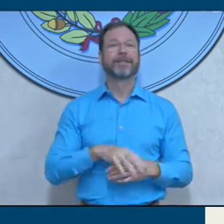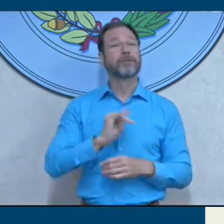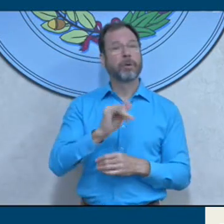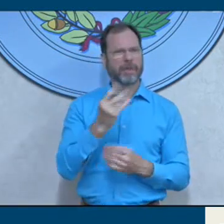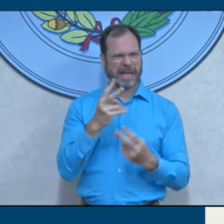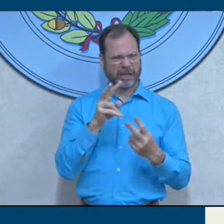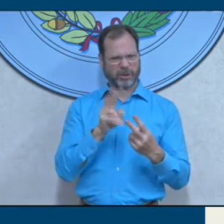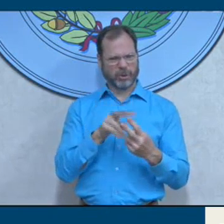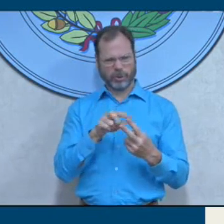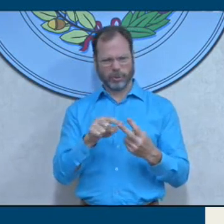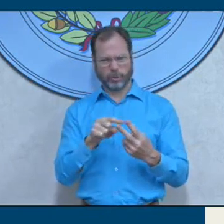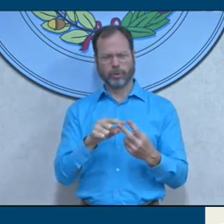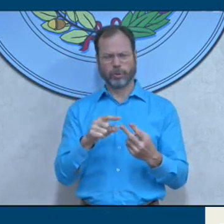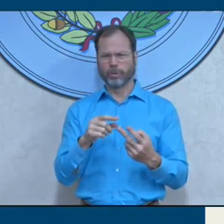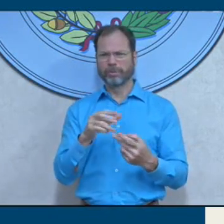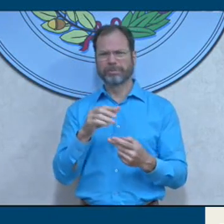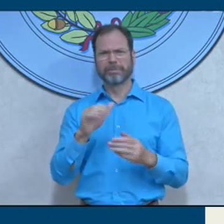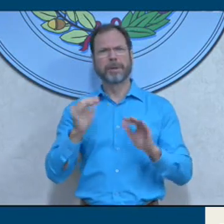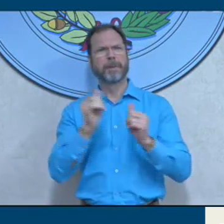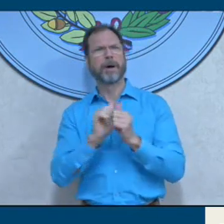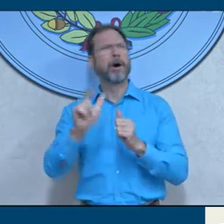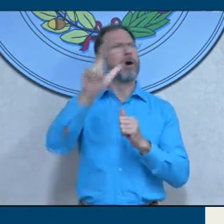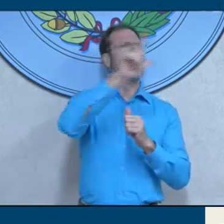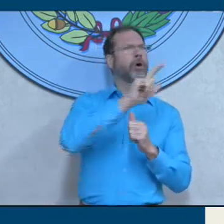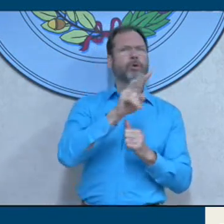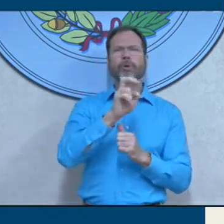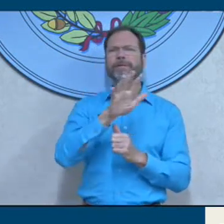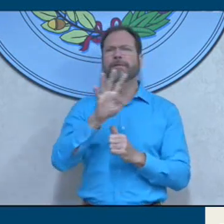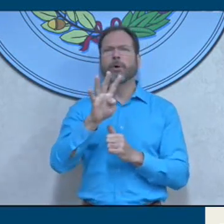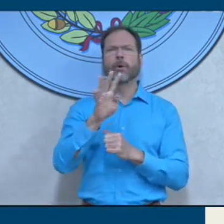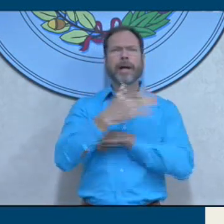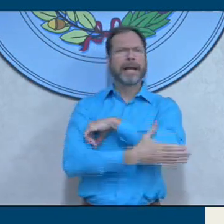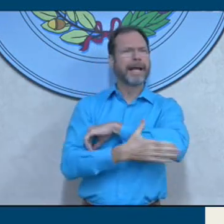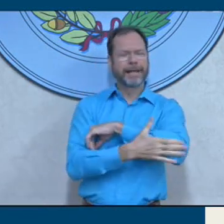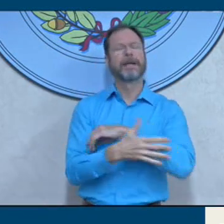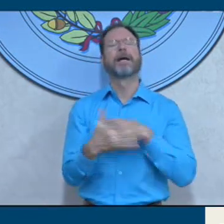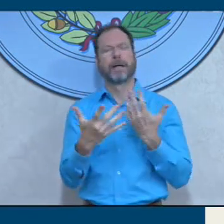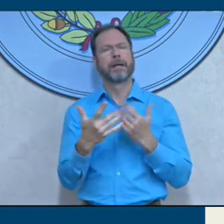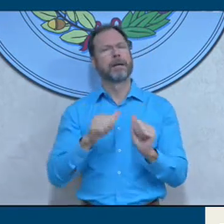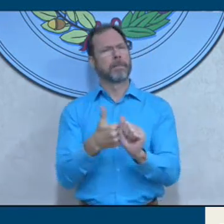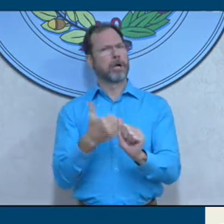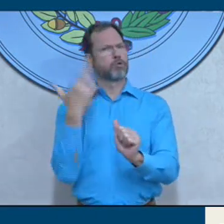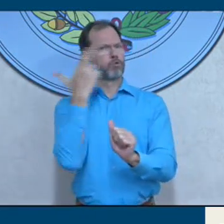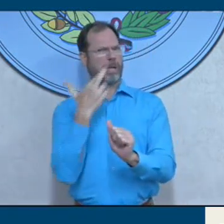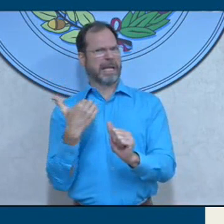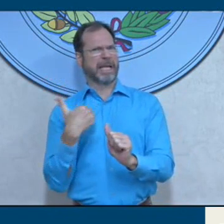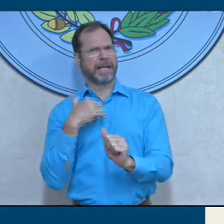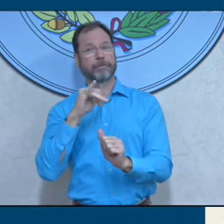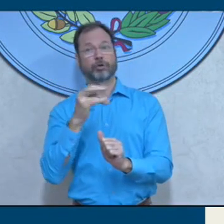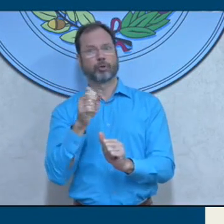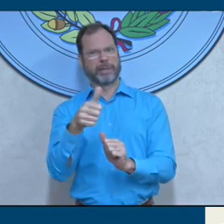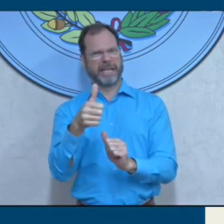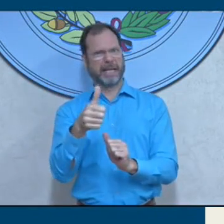OPPOSED TO 92, THE CORRECT NUMBER WAS 2. SO IF WE JUST